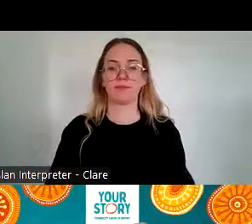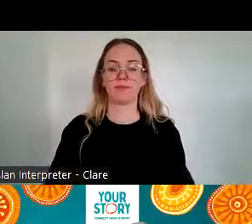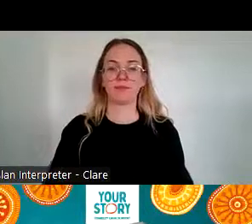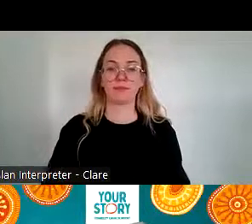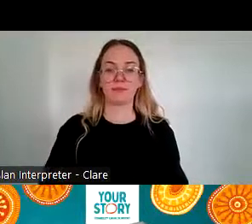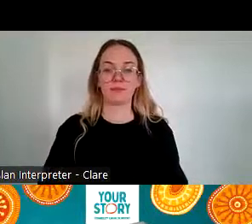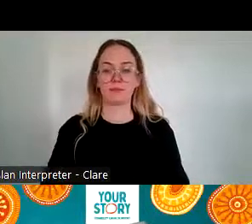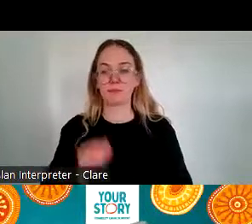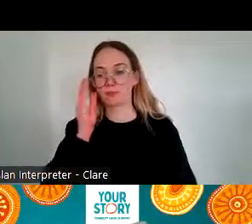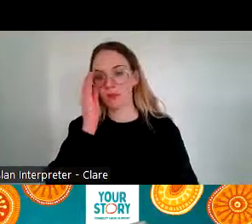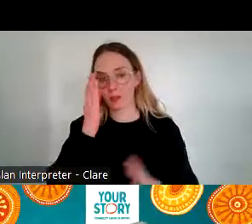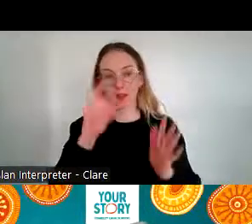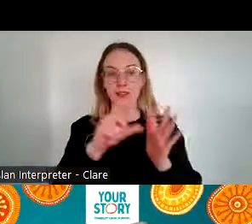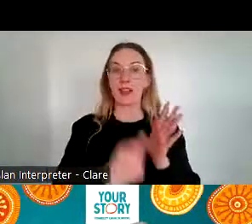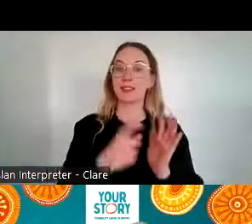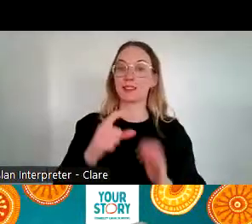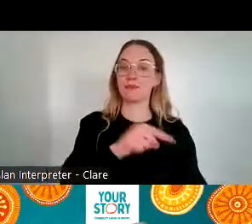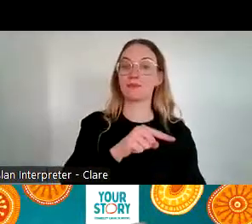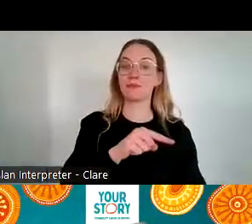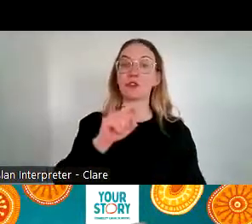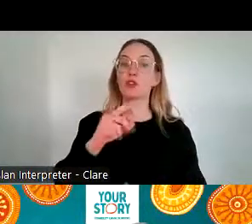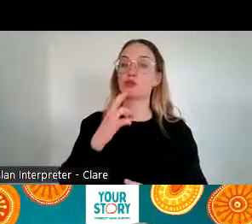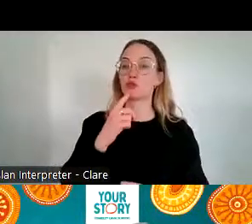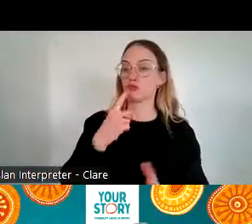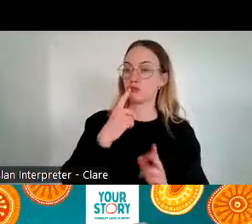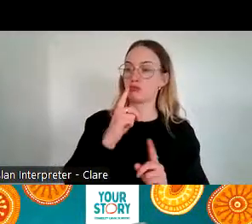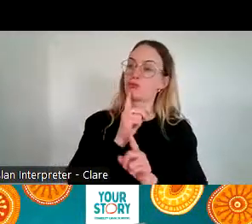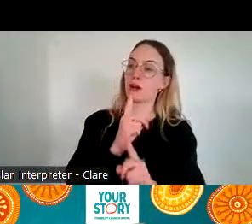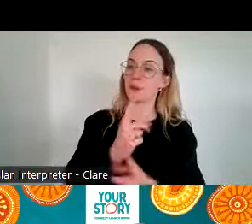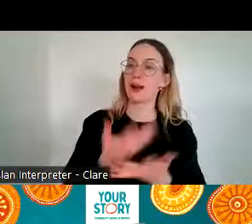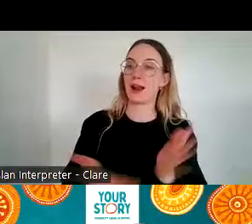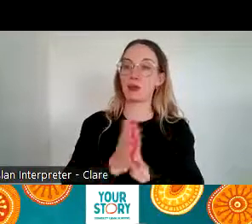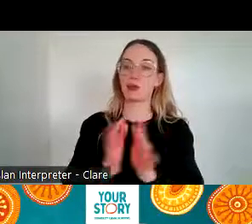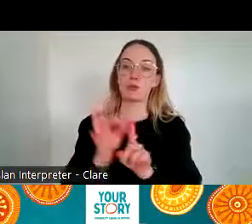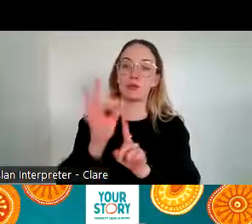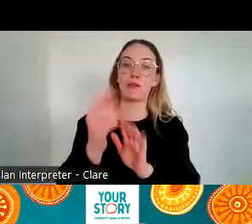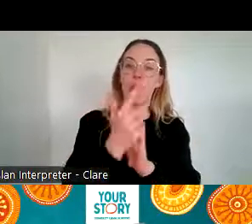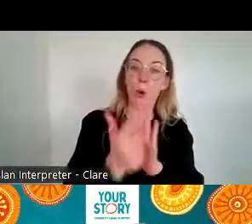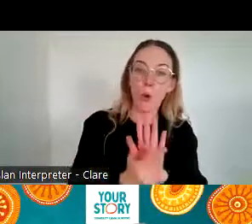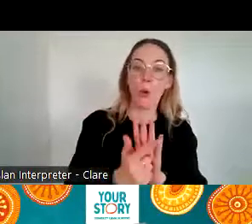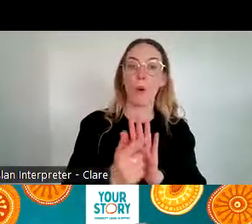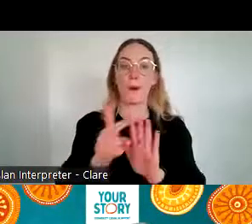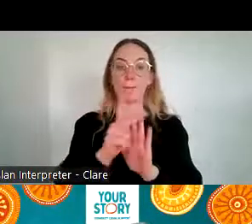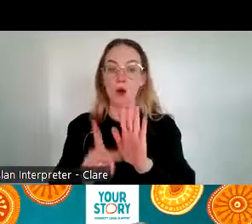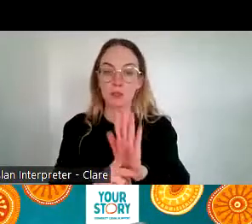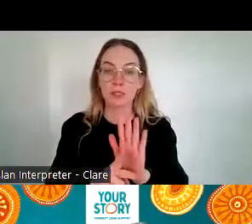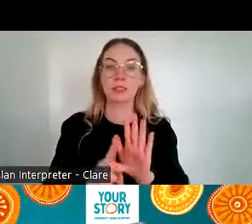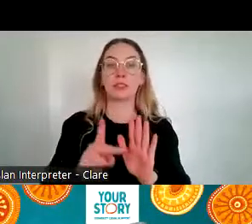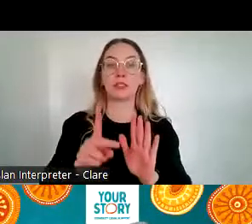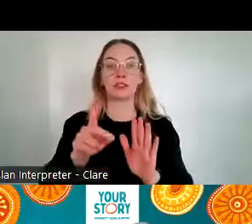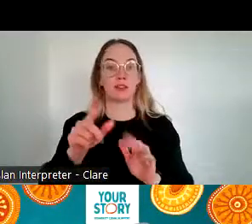The Royal Commission will recommend ways to improve laws, policies, structures and practices